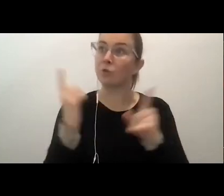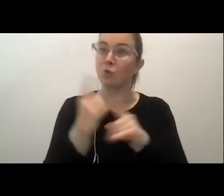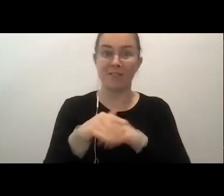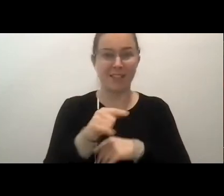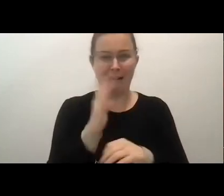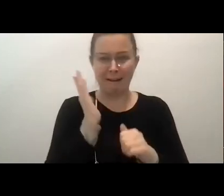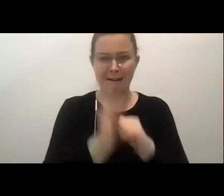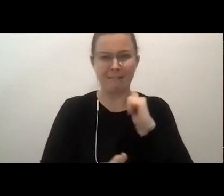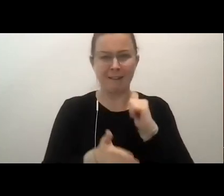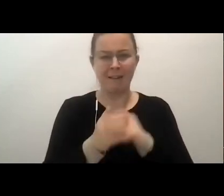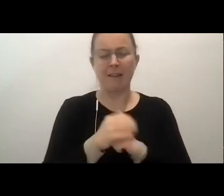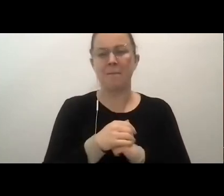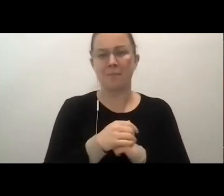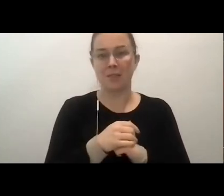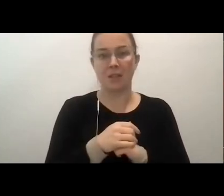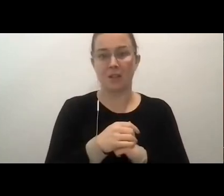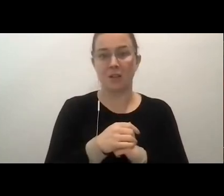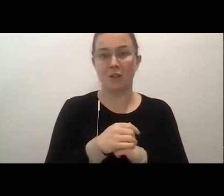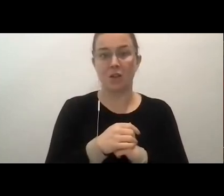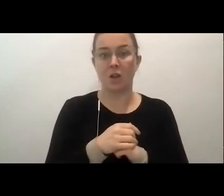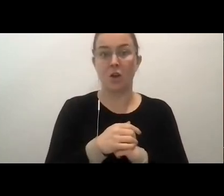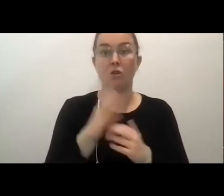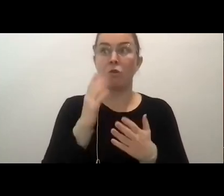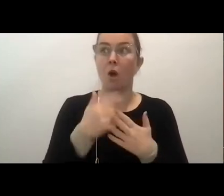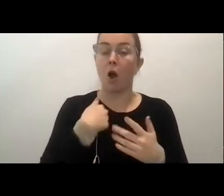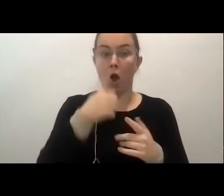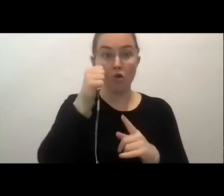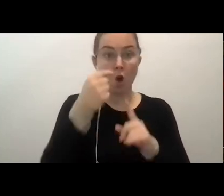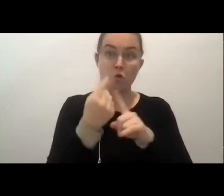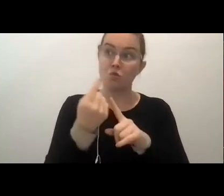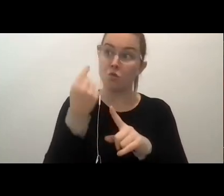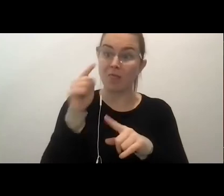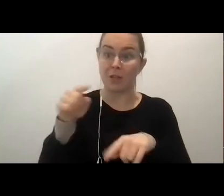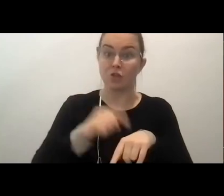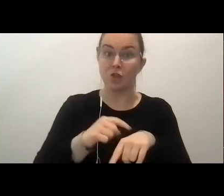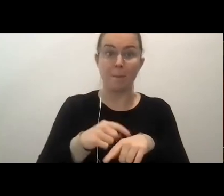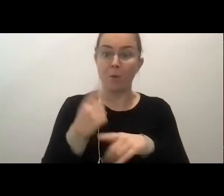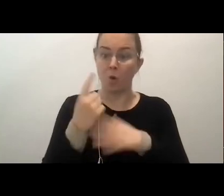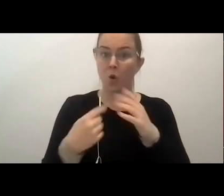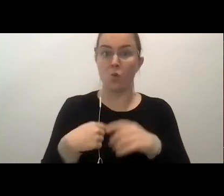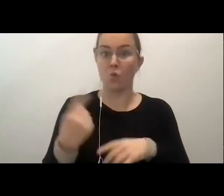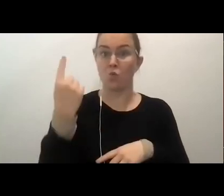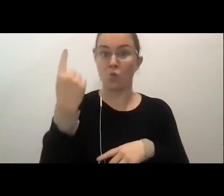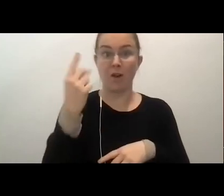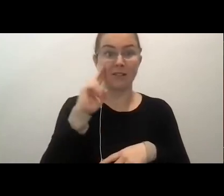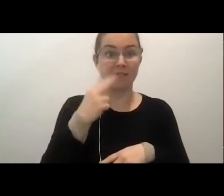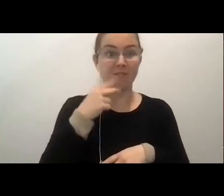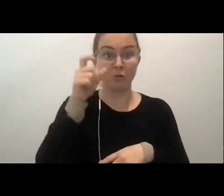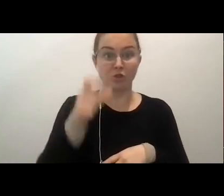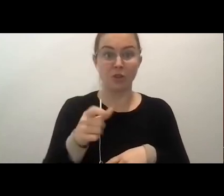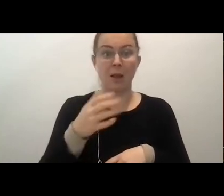as I knew there was only one deaf person in my family: my uncle Jiggs - my mom's eldest brother.